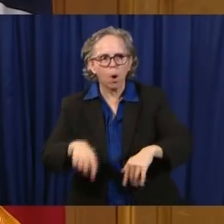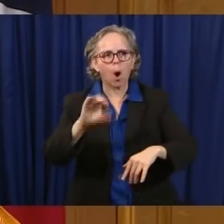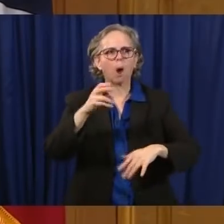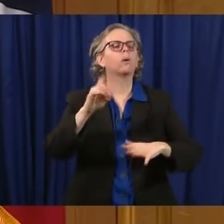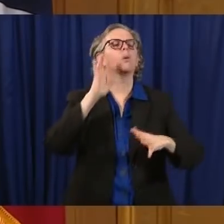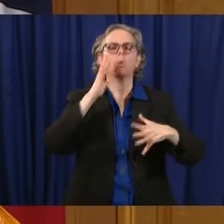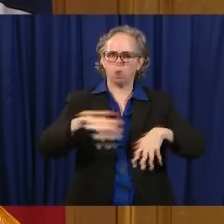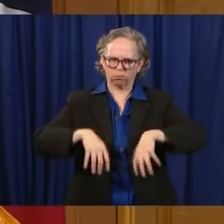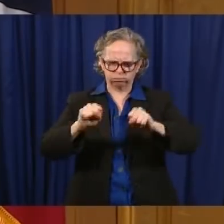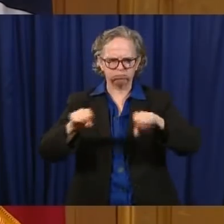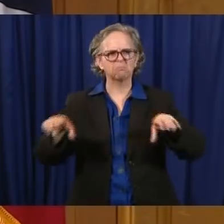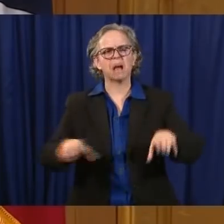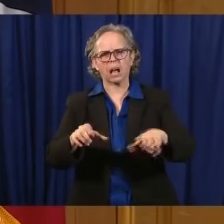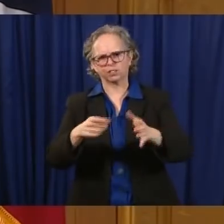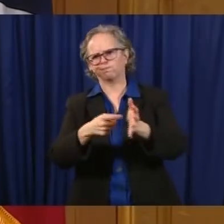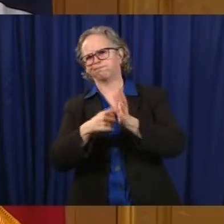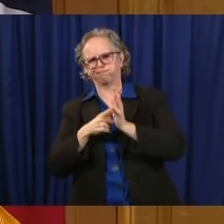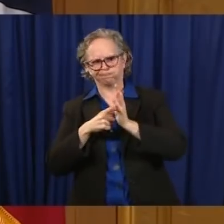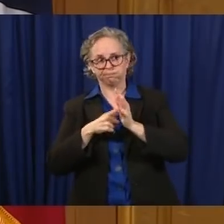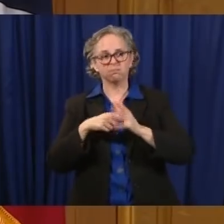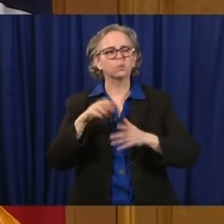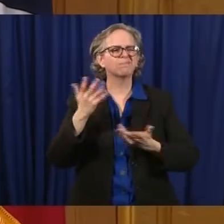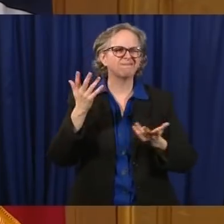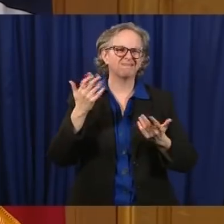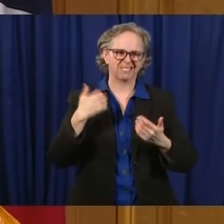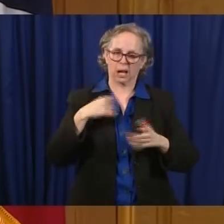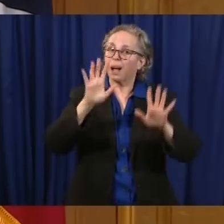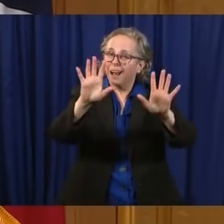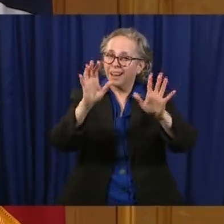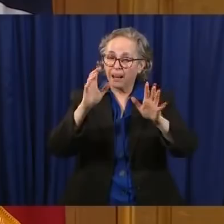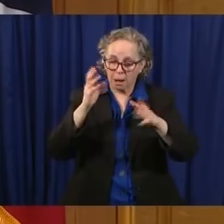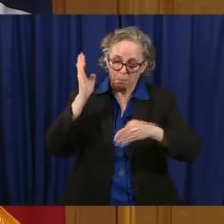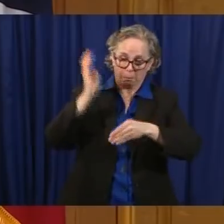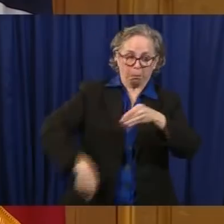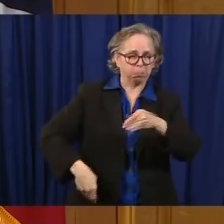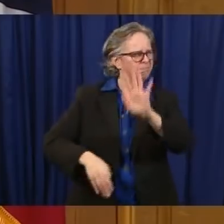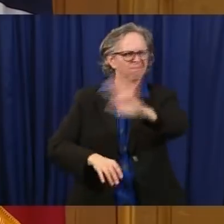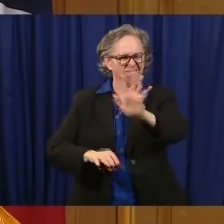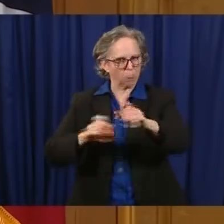SIGNIFICANT INFLUX OF PEOPLE COMING FROM OUT OF STATE, WE WILL TAKE WHATEVER APPROPRIATE